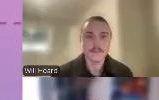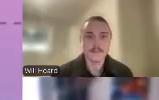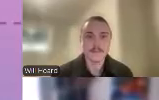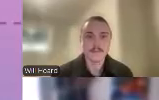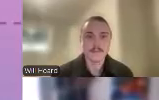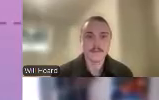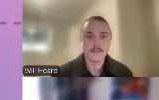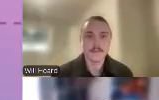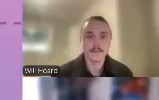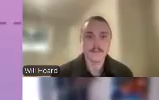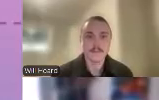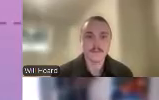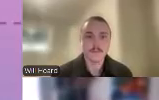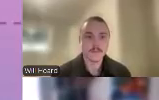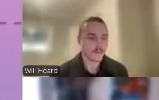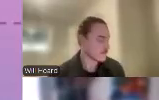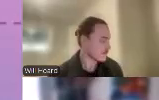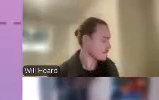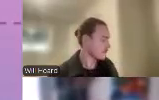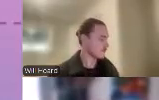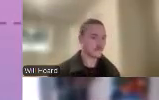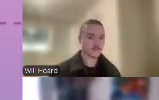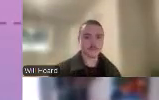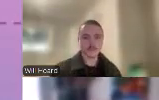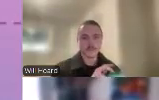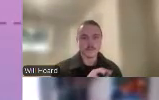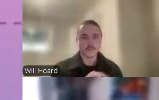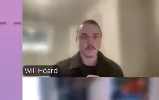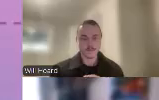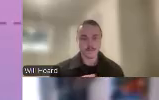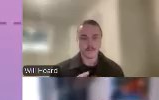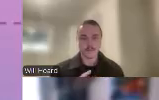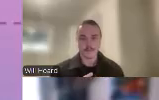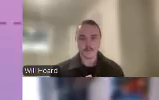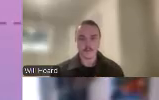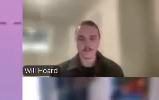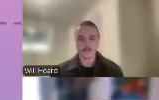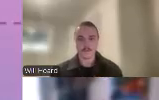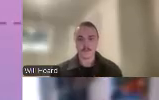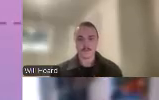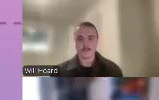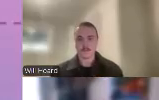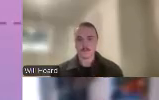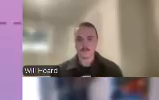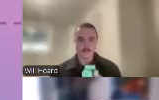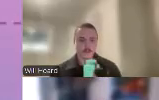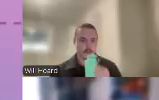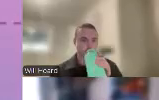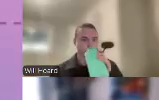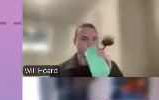are nonprofit, nonresidential service and advocacy organizations that provide services